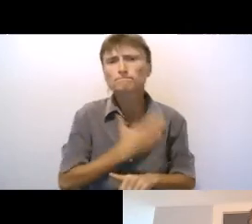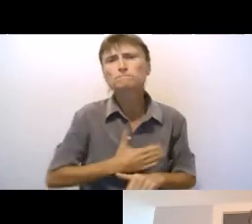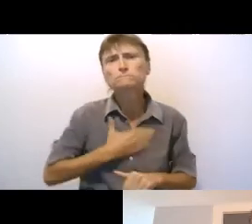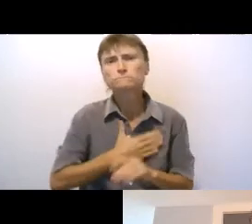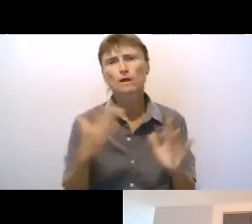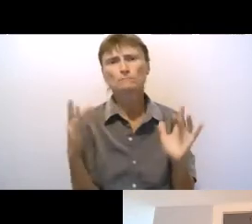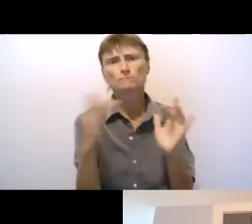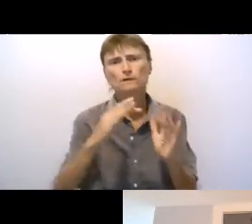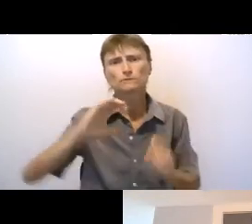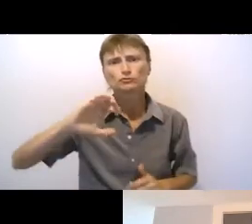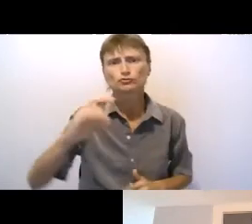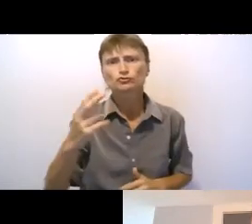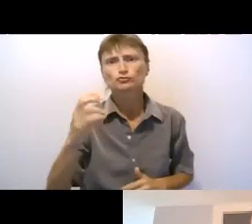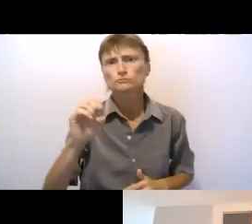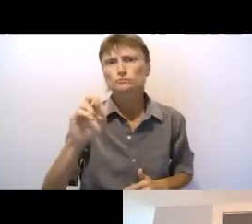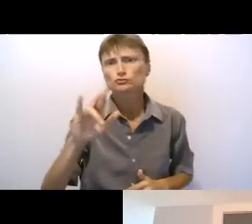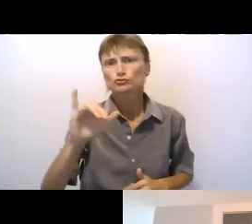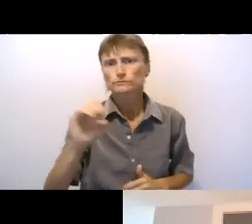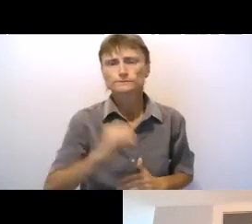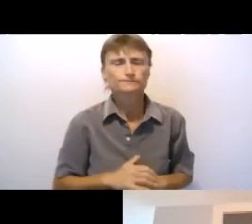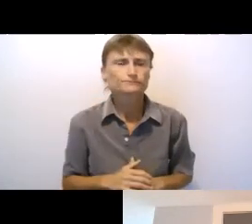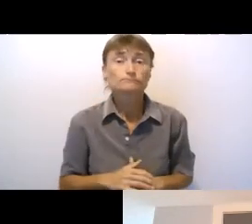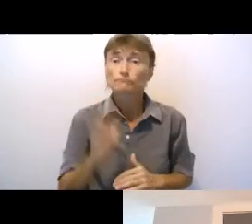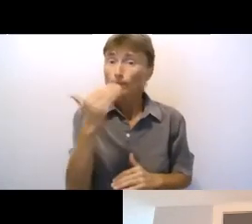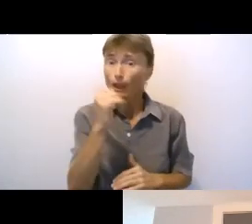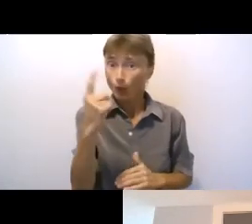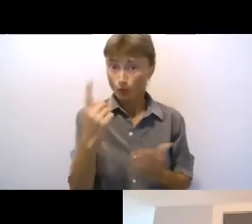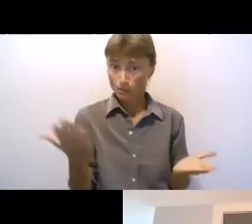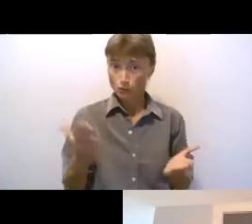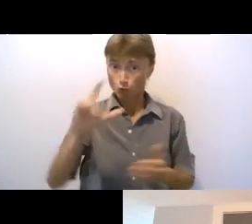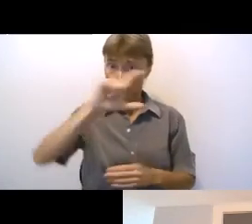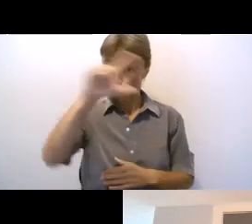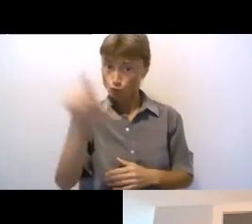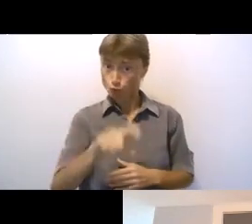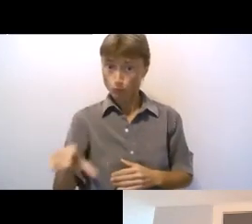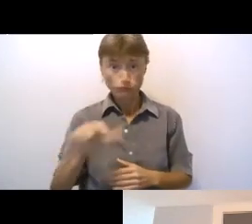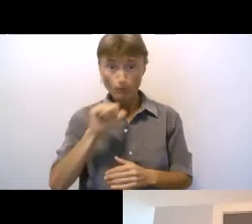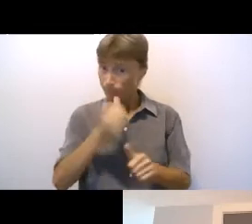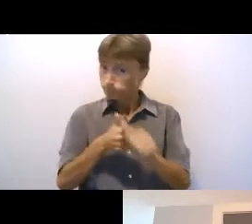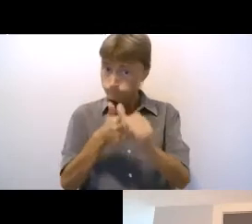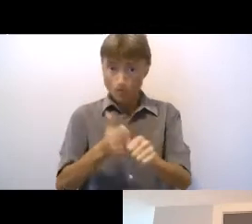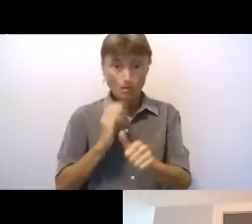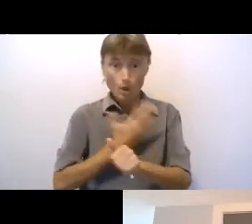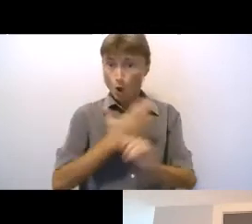today is not upholding the group agreements, or the accountable spaces guidelines are not